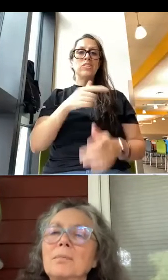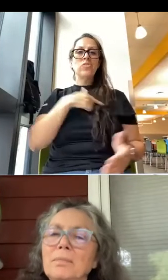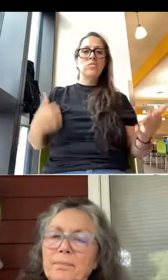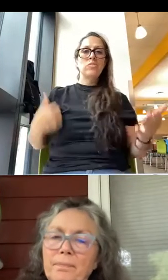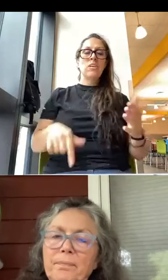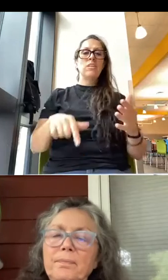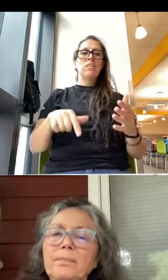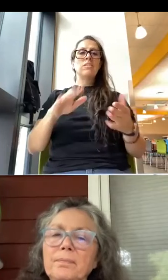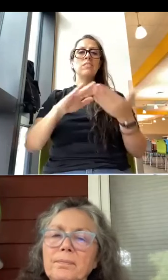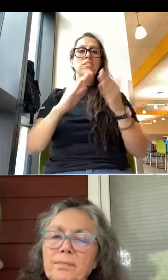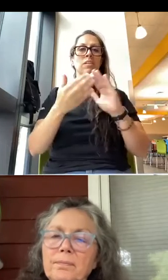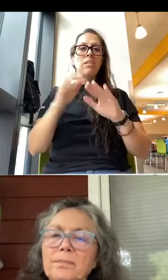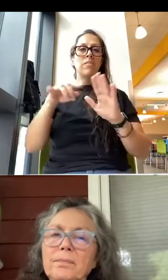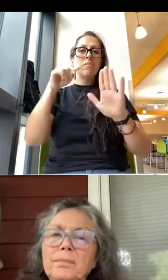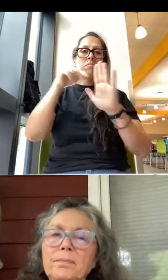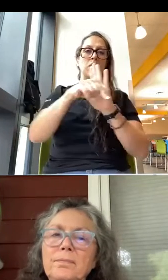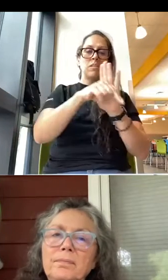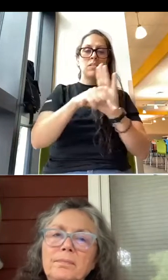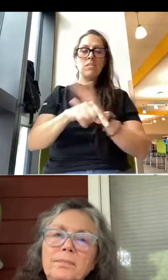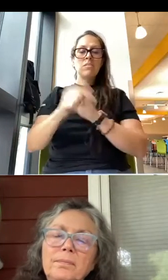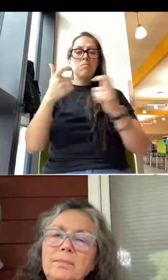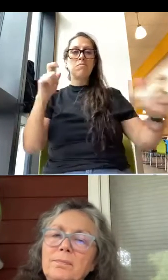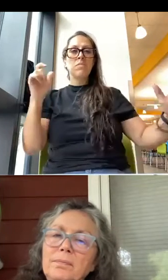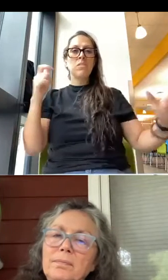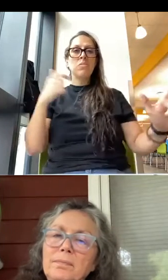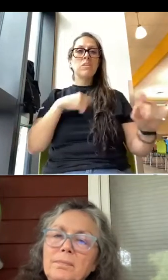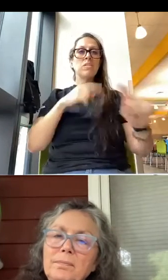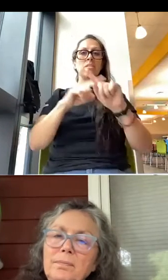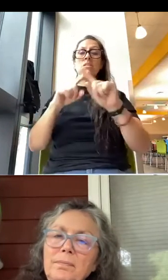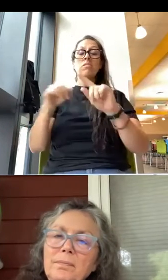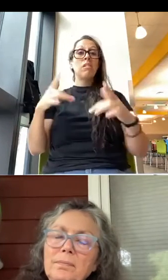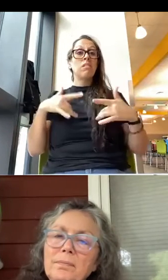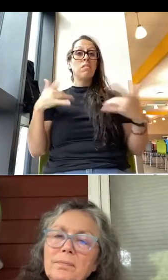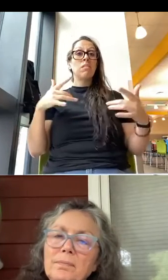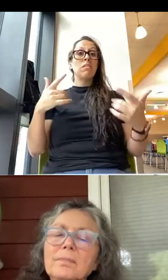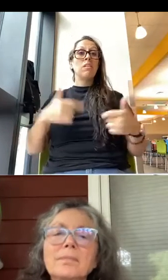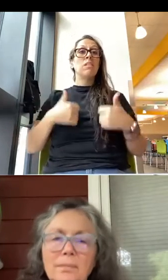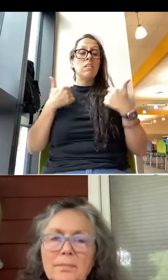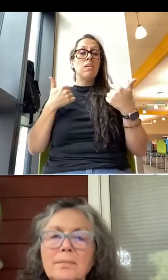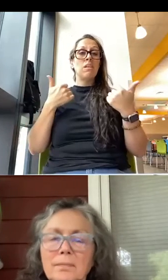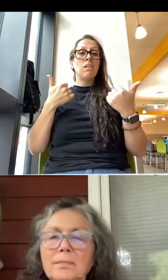Uh, and we had done a series of live events, uh before COVID, about this, uh,